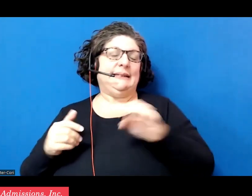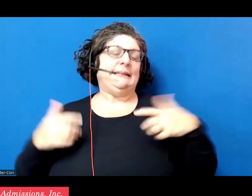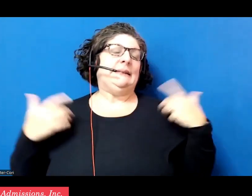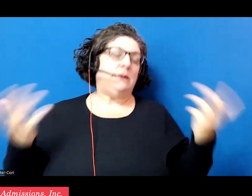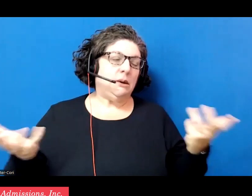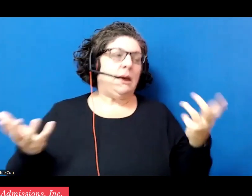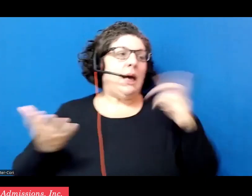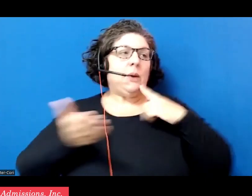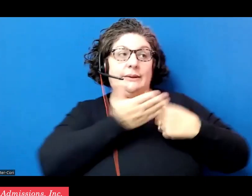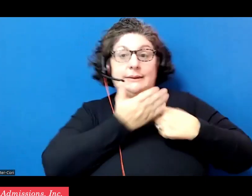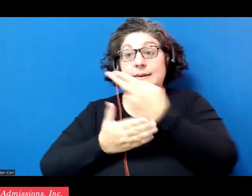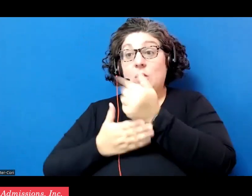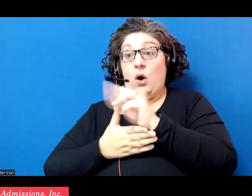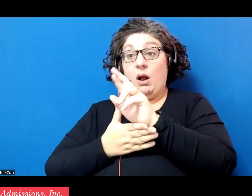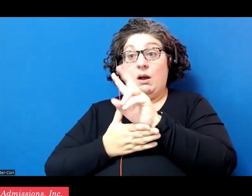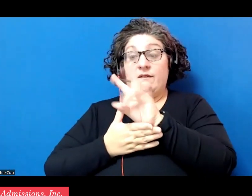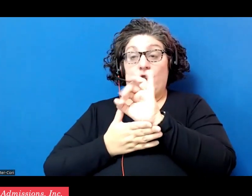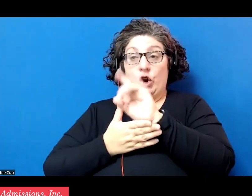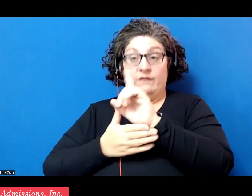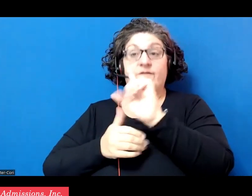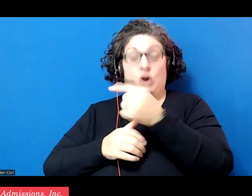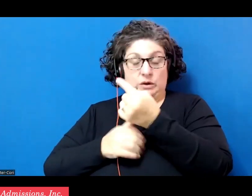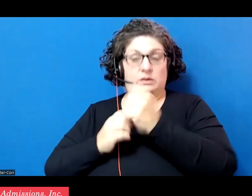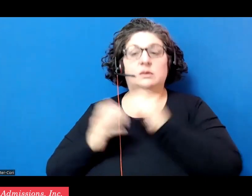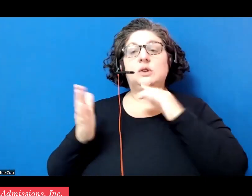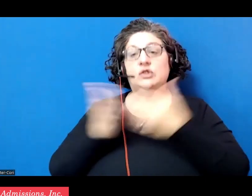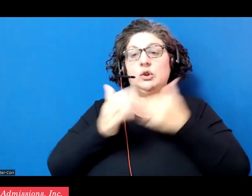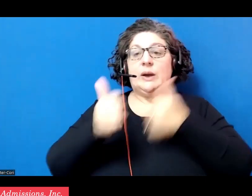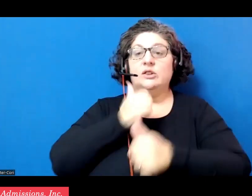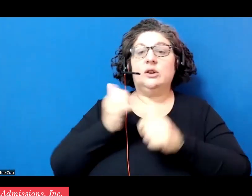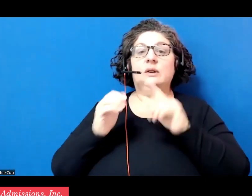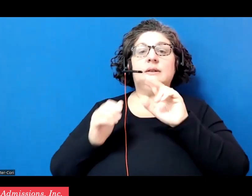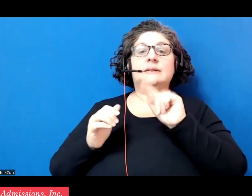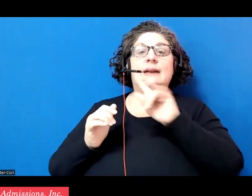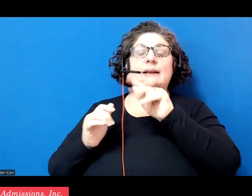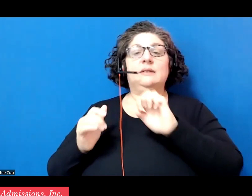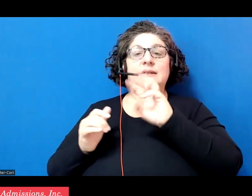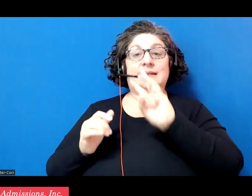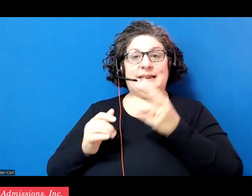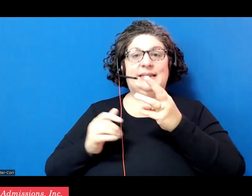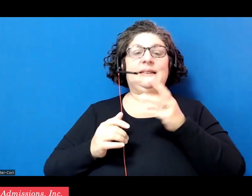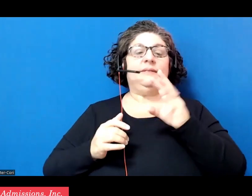about the Harvard case first. Harvard is being sued under Title VI, Civil Rights Act.